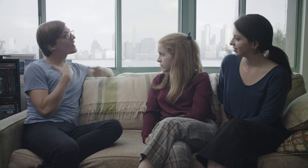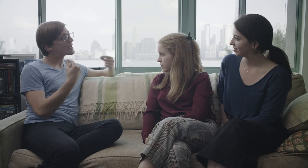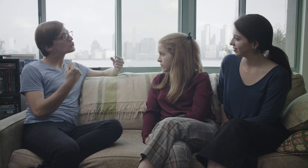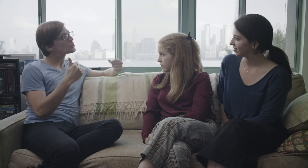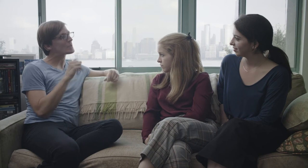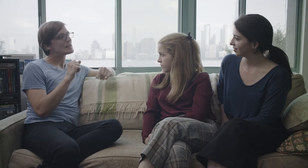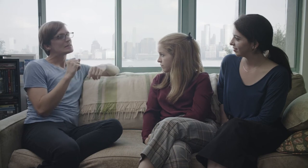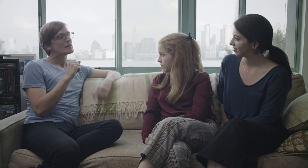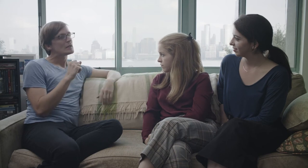So